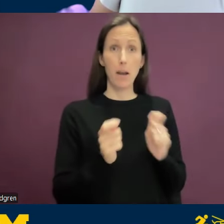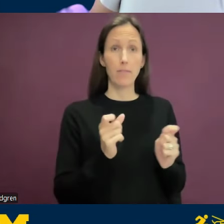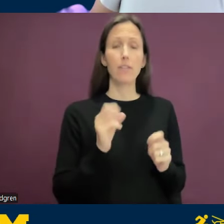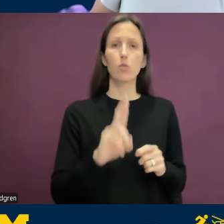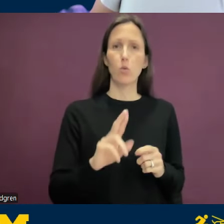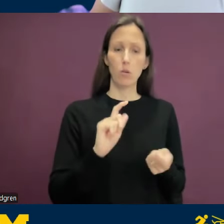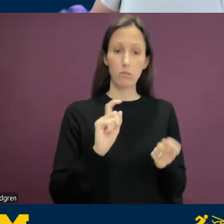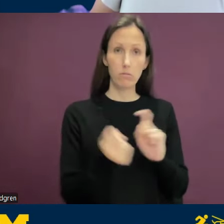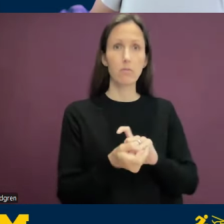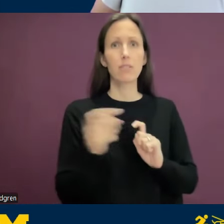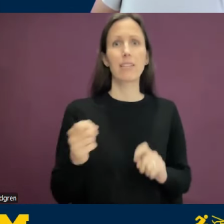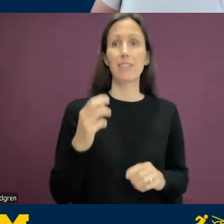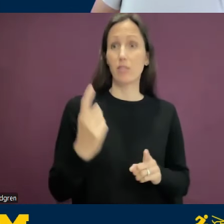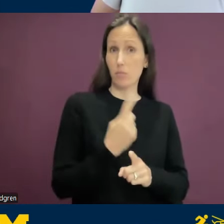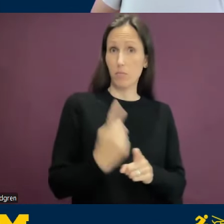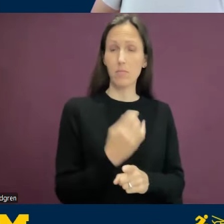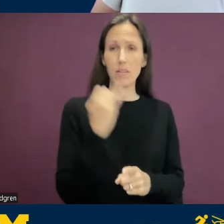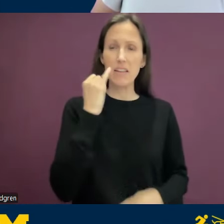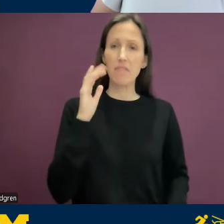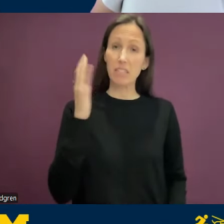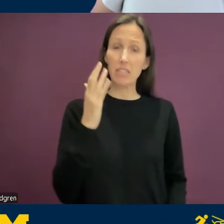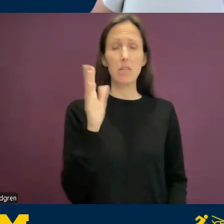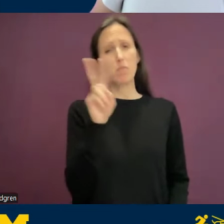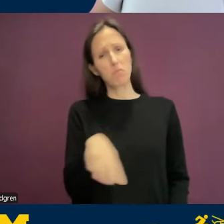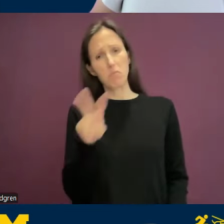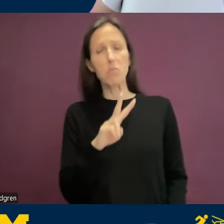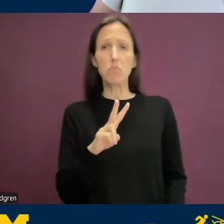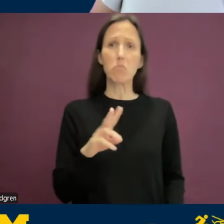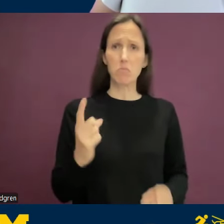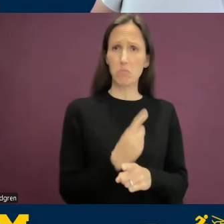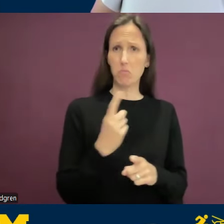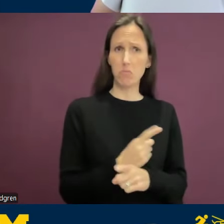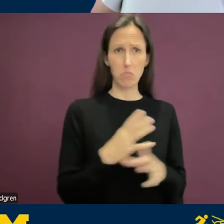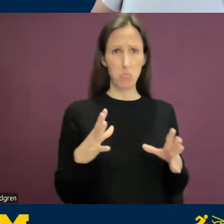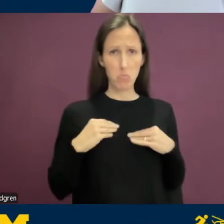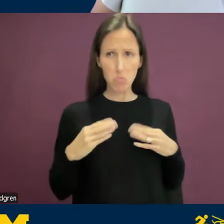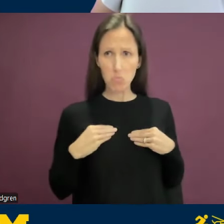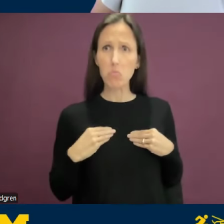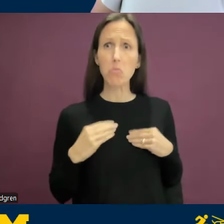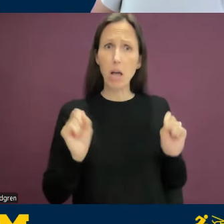if it seems reasonable on its face and is plausible. An accommodation must also be effective